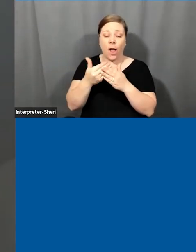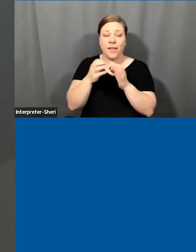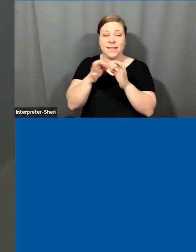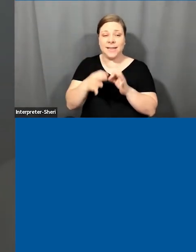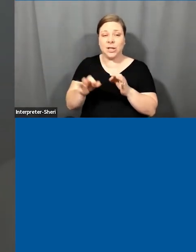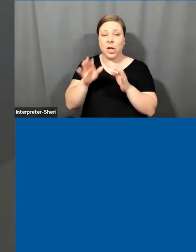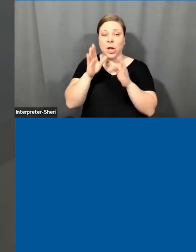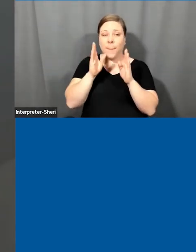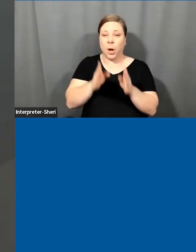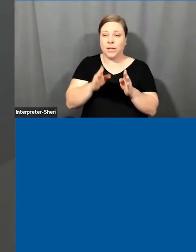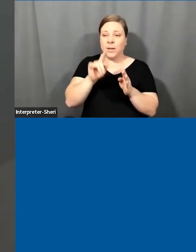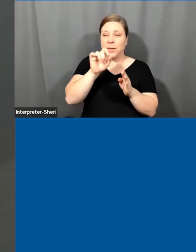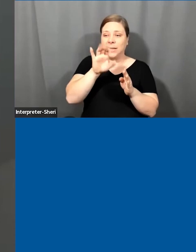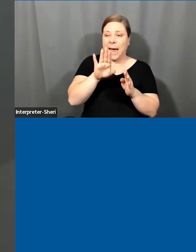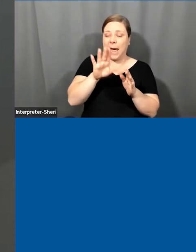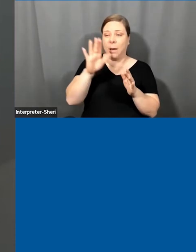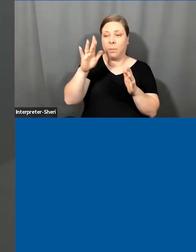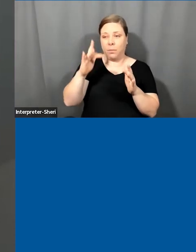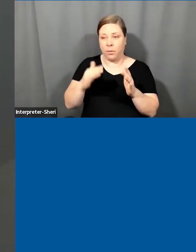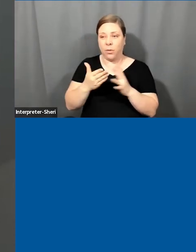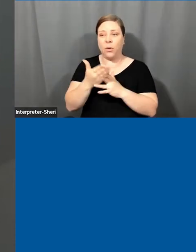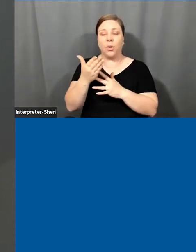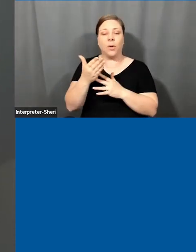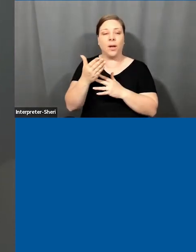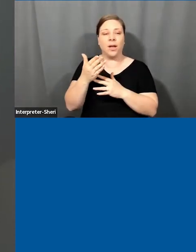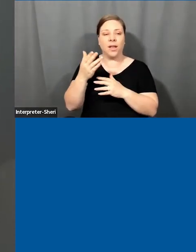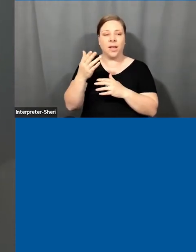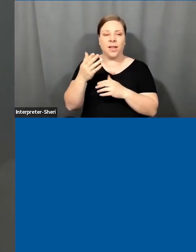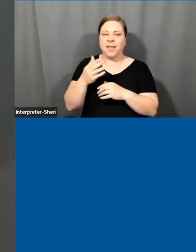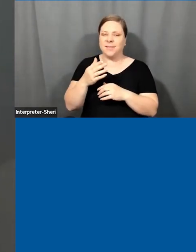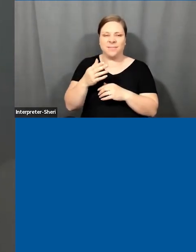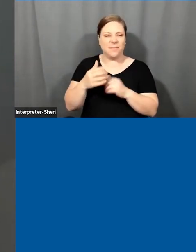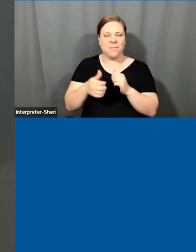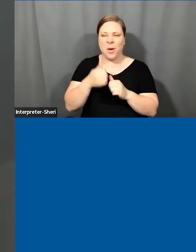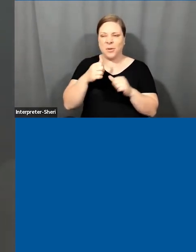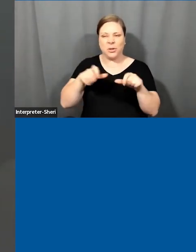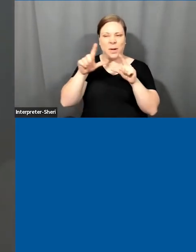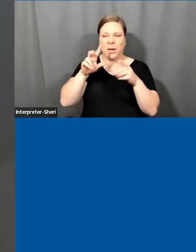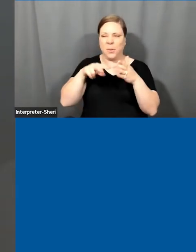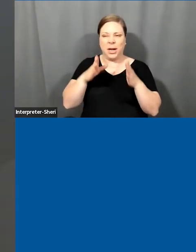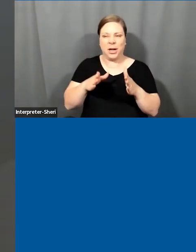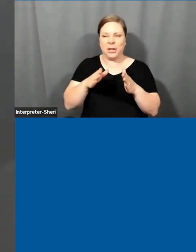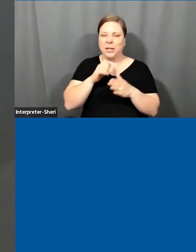they could hear the text. Well screen reader users don't use the tab key to read the text. We use the say all functionality,